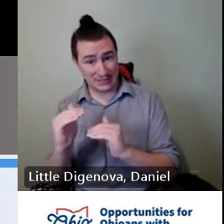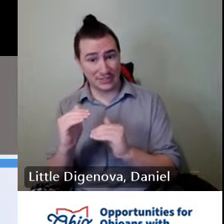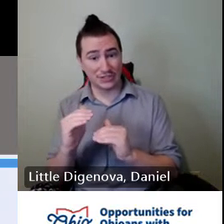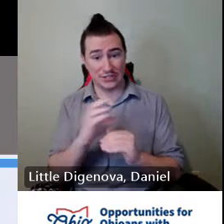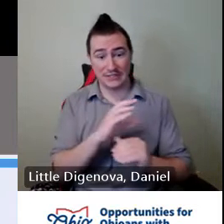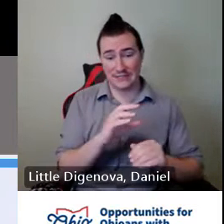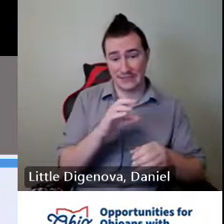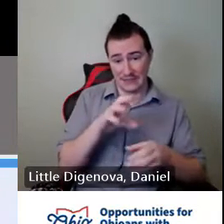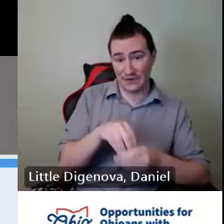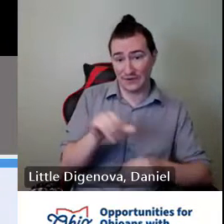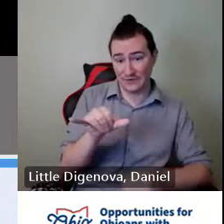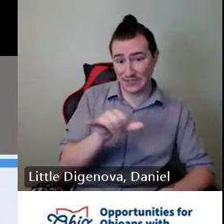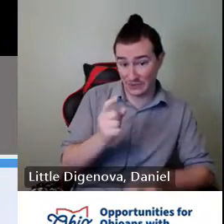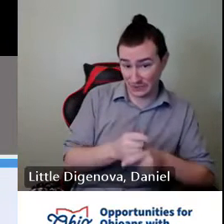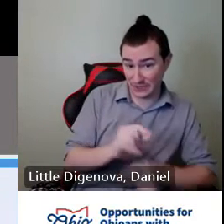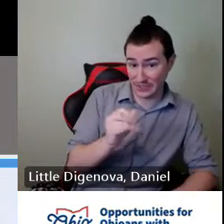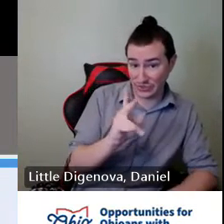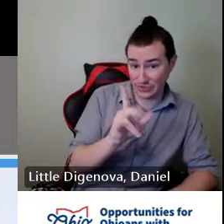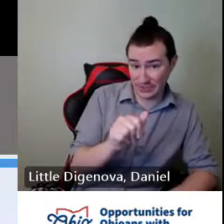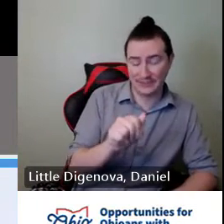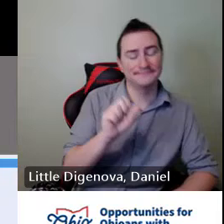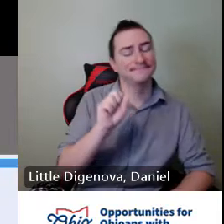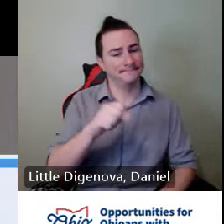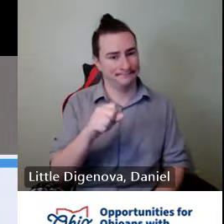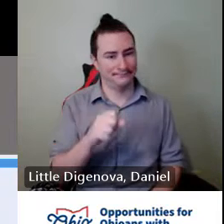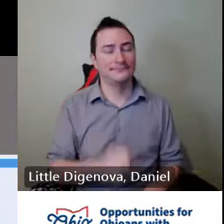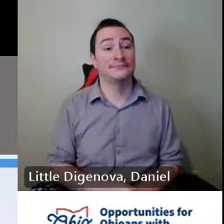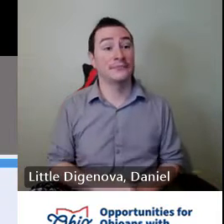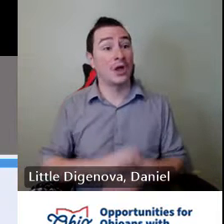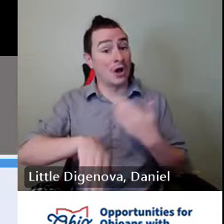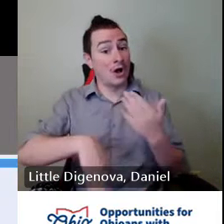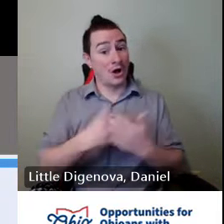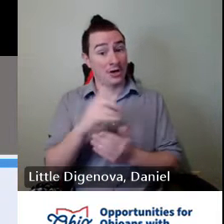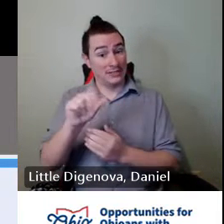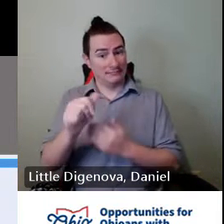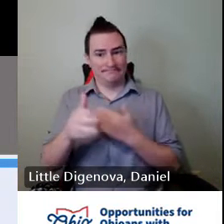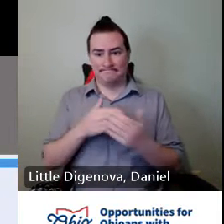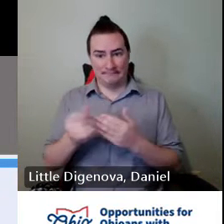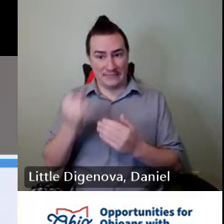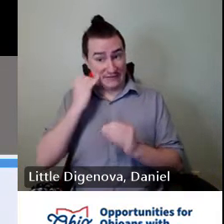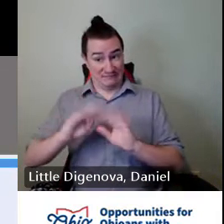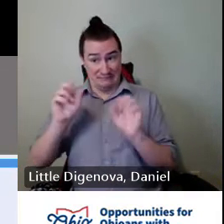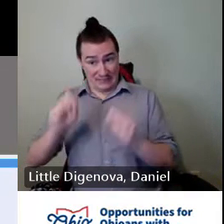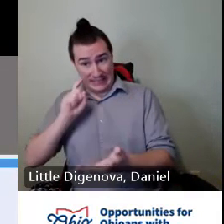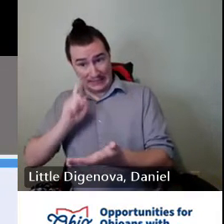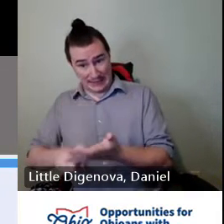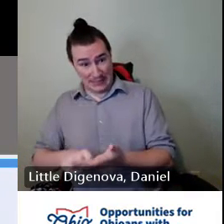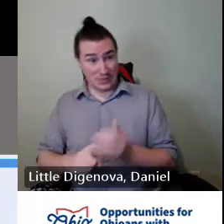All disabilities, whether they're apparent or invisible, have a range of symptoms, limitations, abilities and